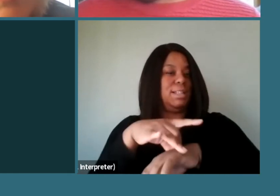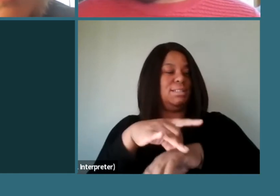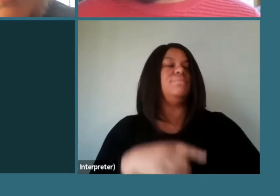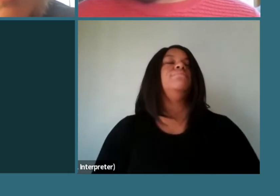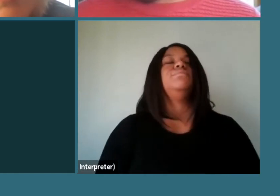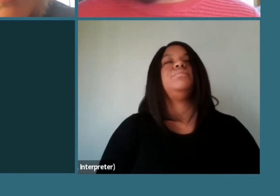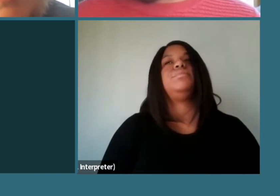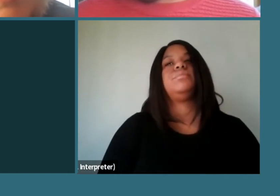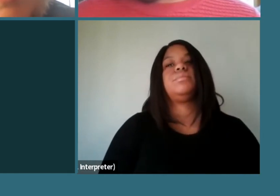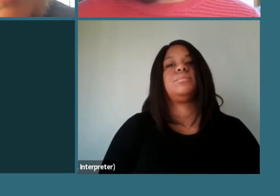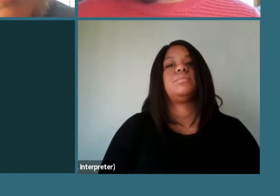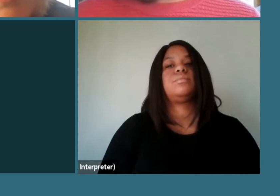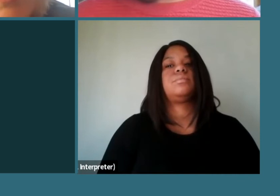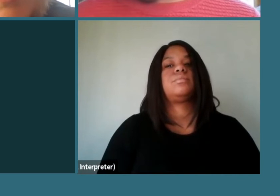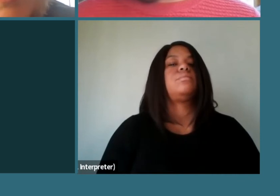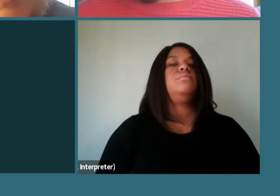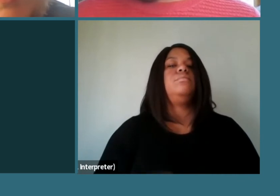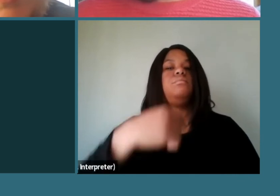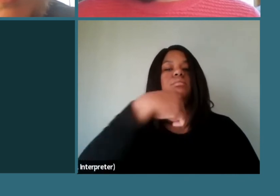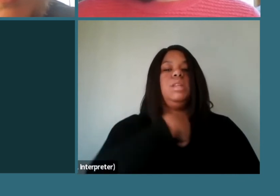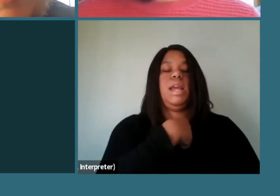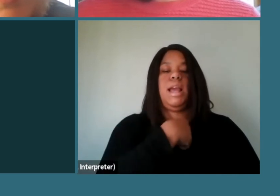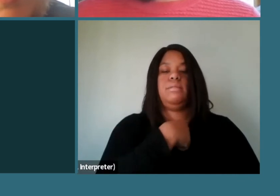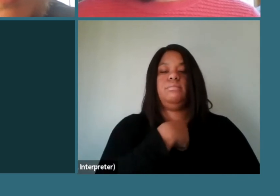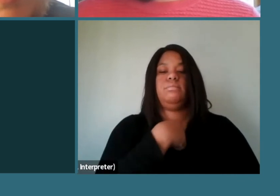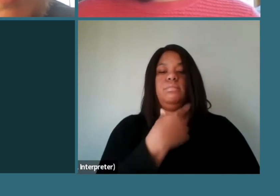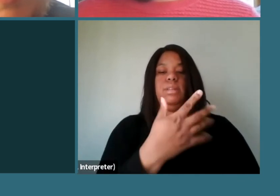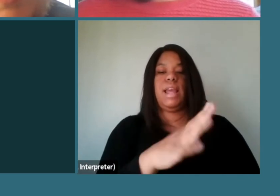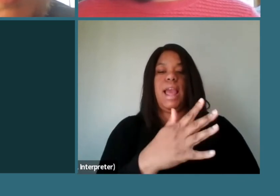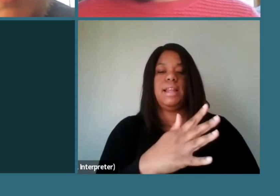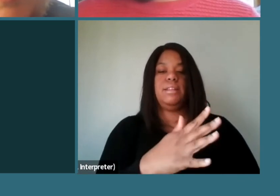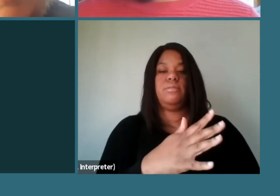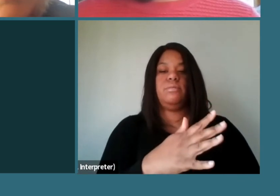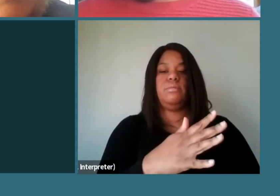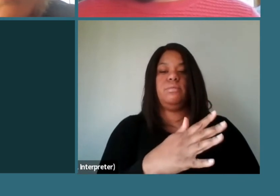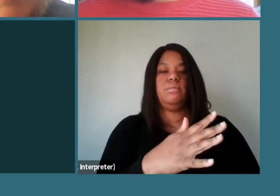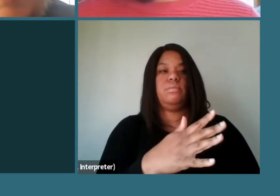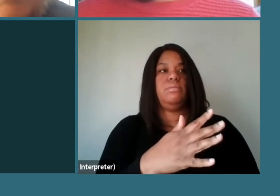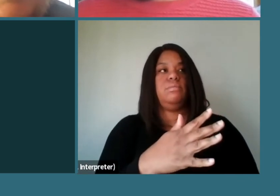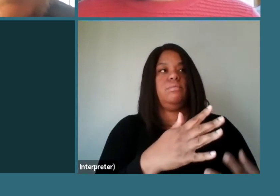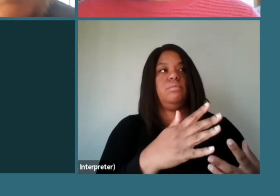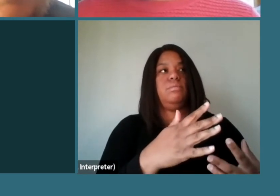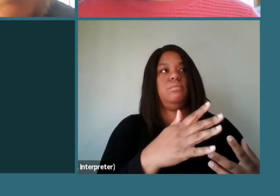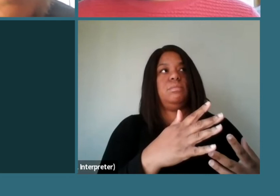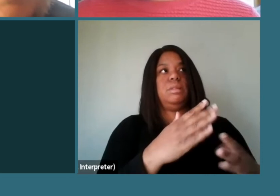So I did kind of being kind of unable to help myself from thinking about,